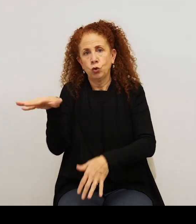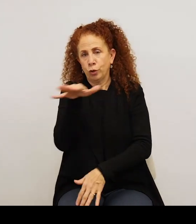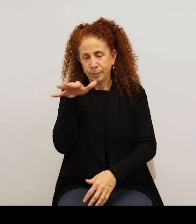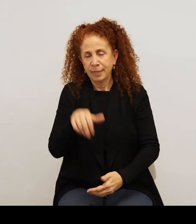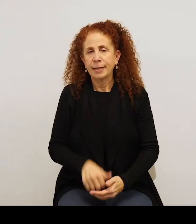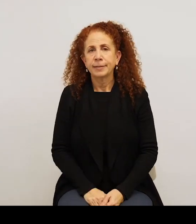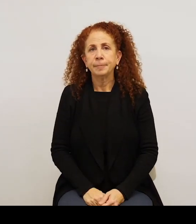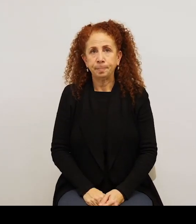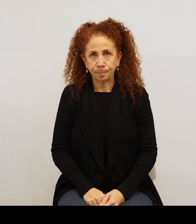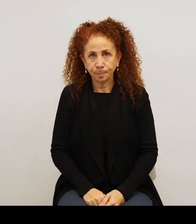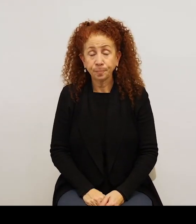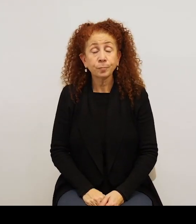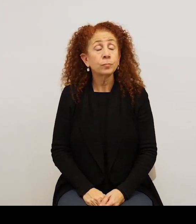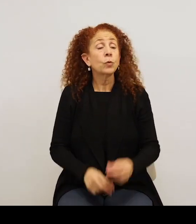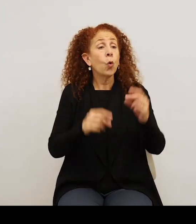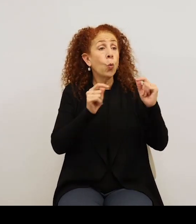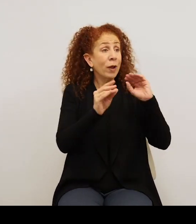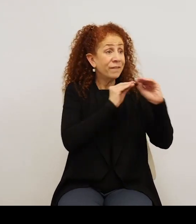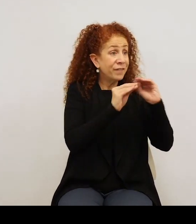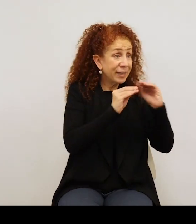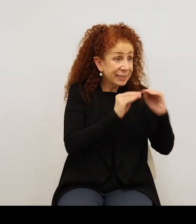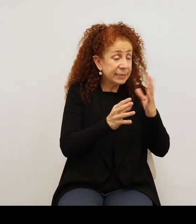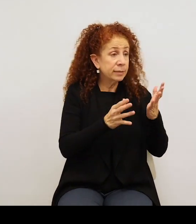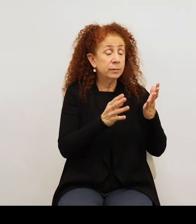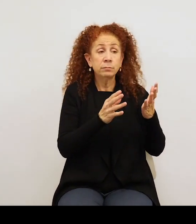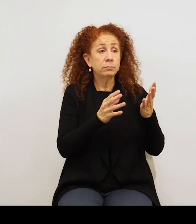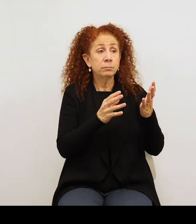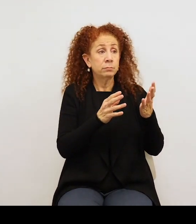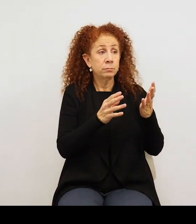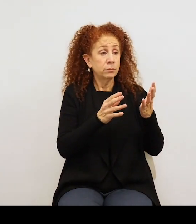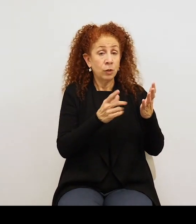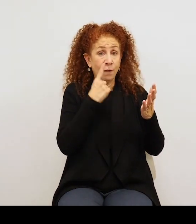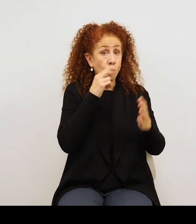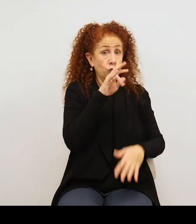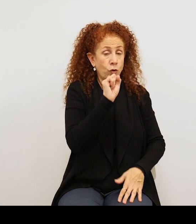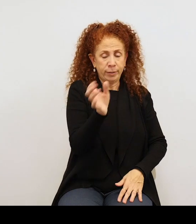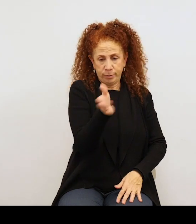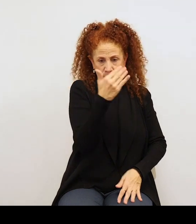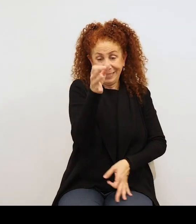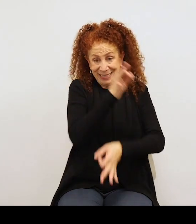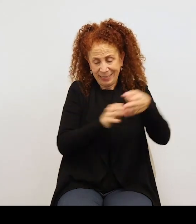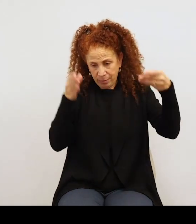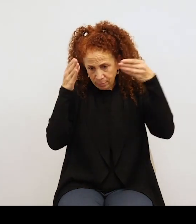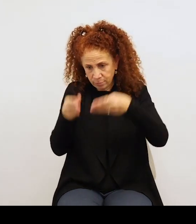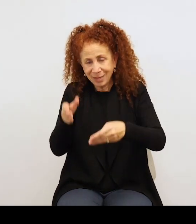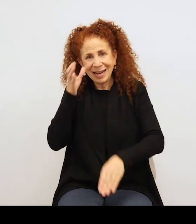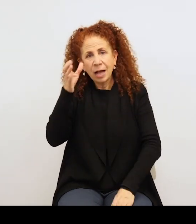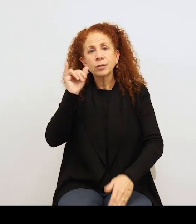So rather than looking for quick fixes that mandate-- that a crisis mandates, the notion of transformation